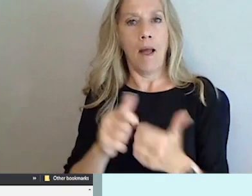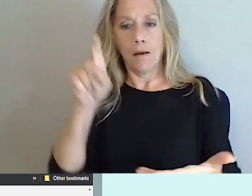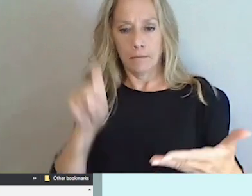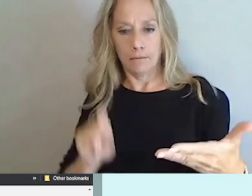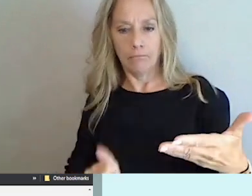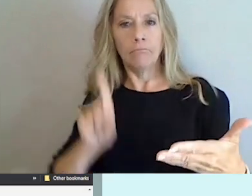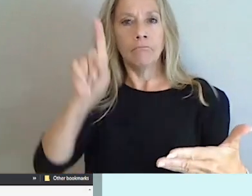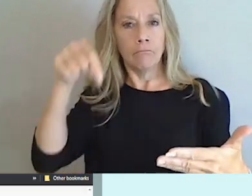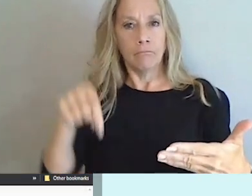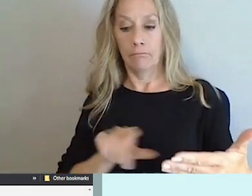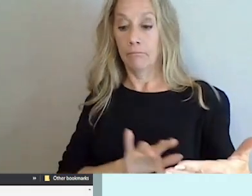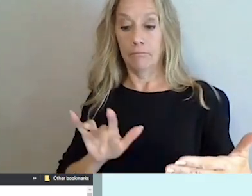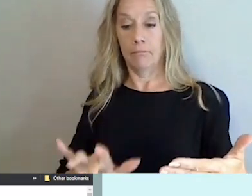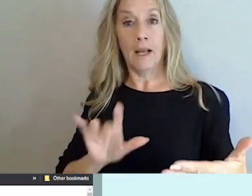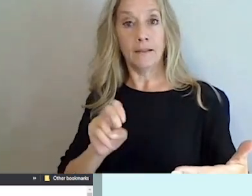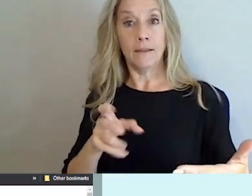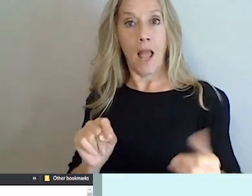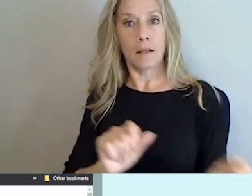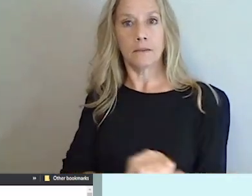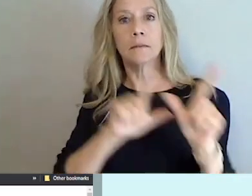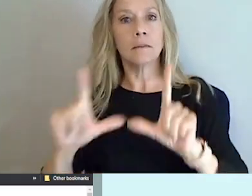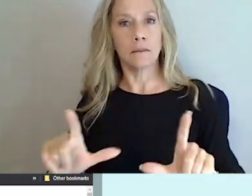Click Next at the bottom of this page to begin your renewal.